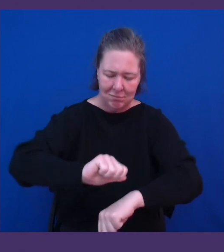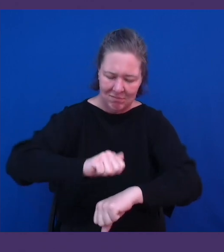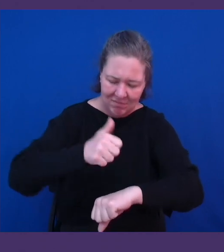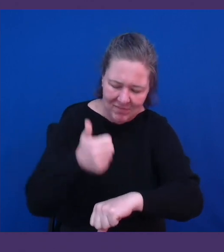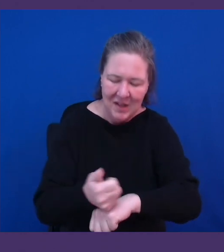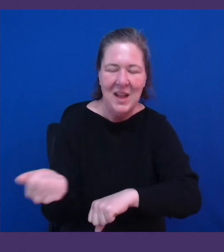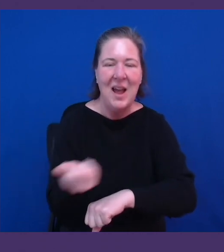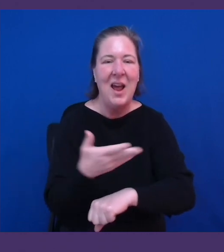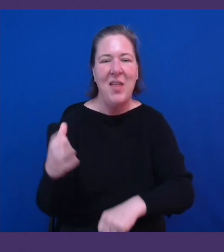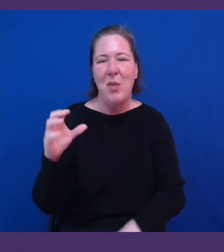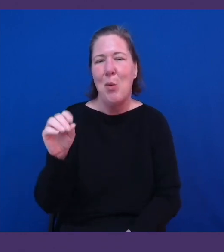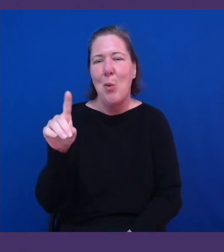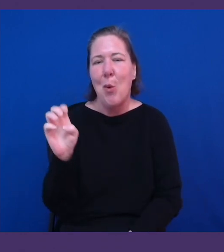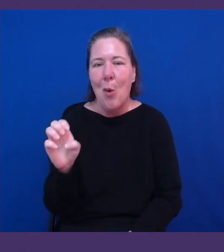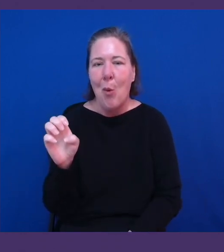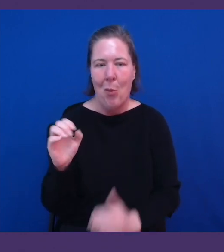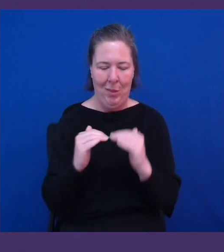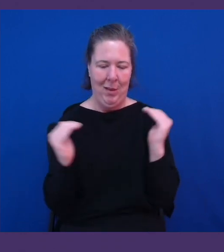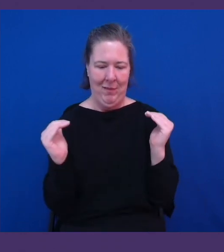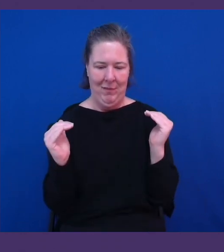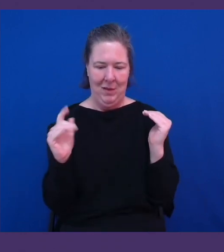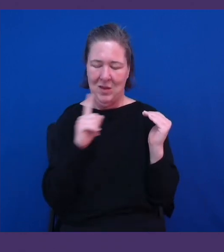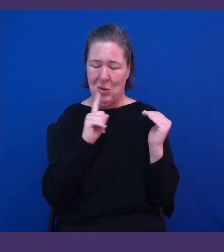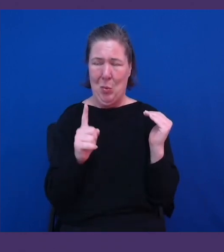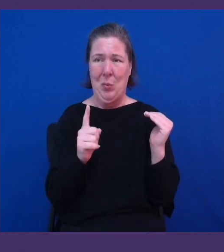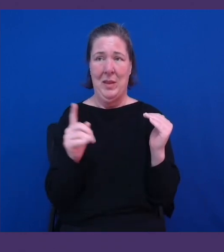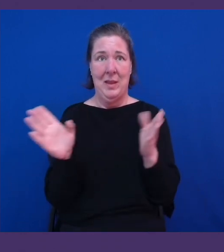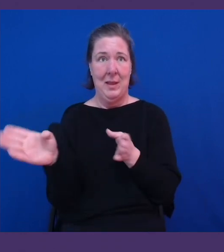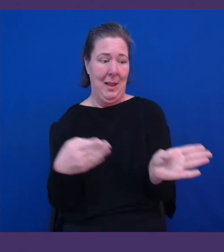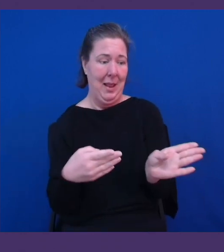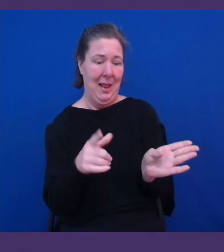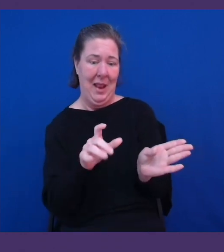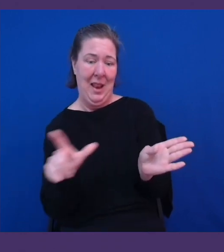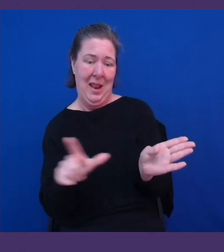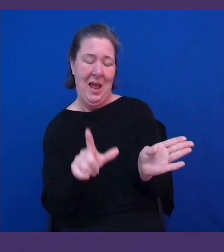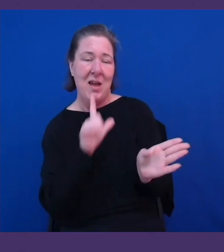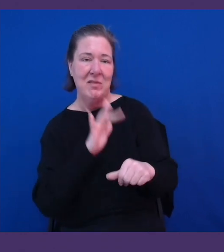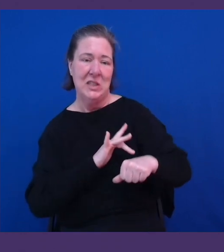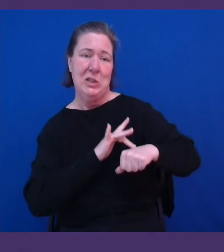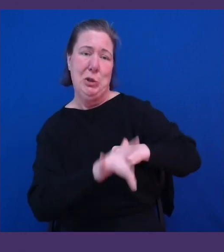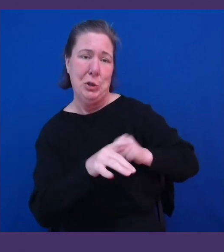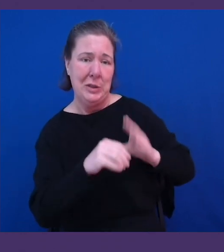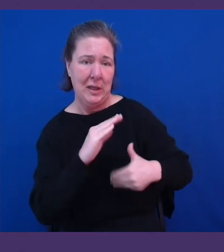And so, the idea is that the "left" is earlier in the process, essentially.